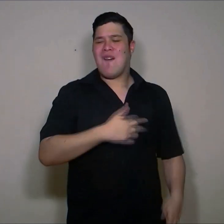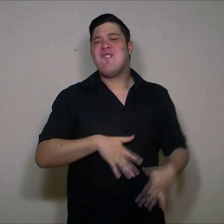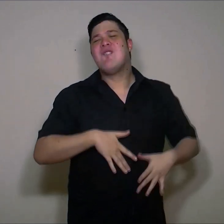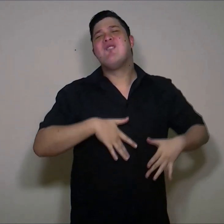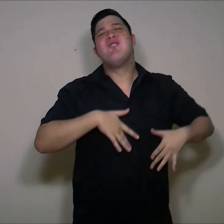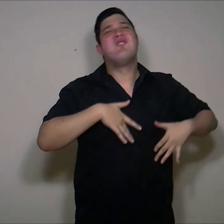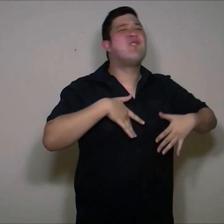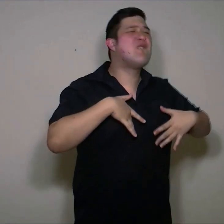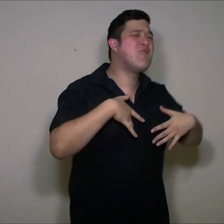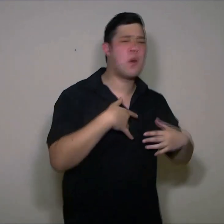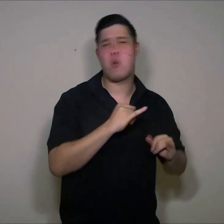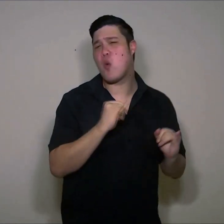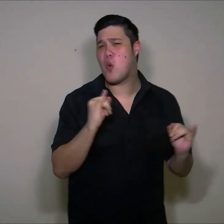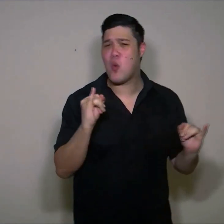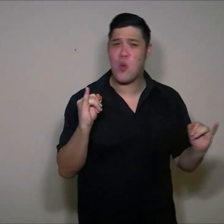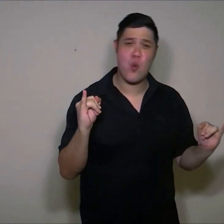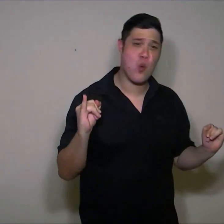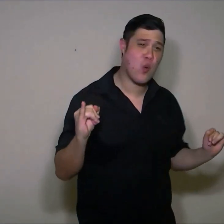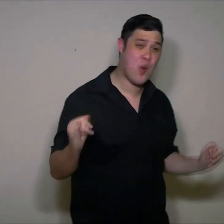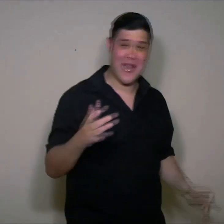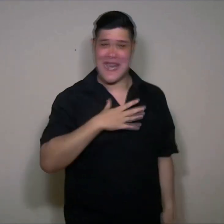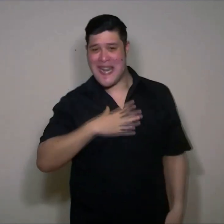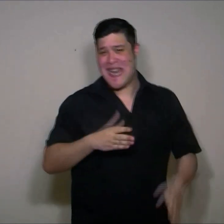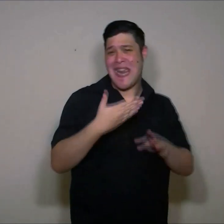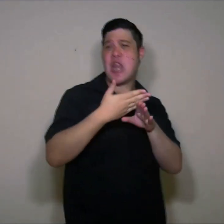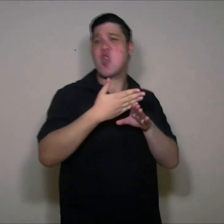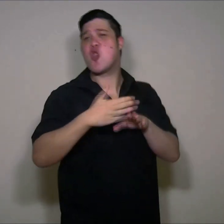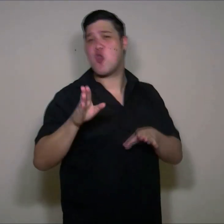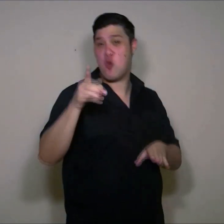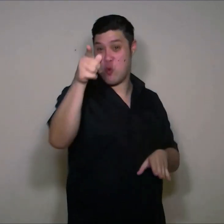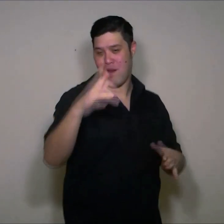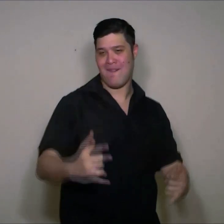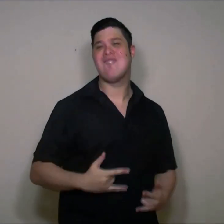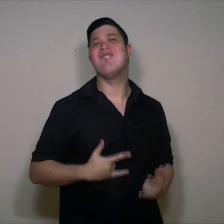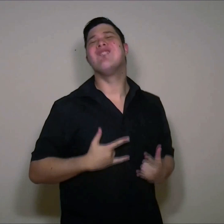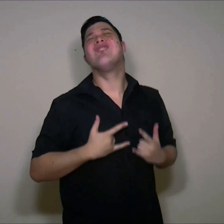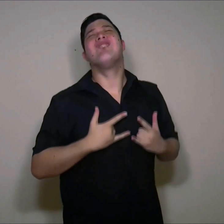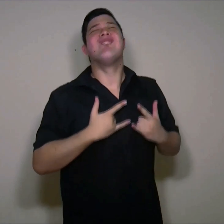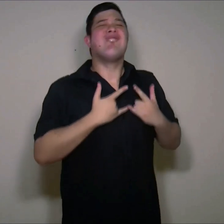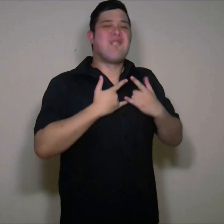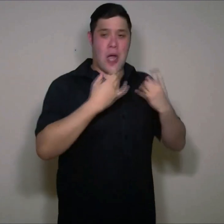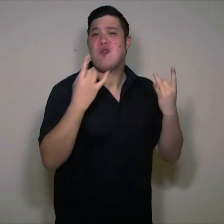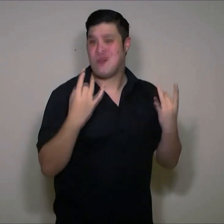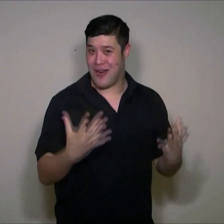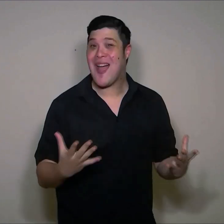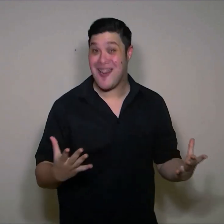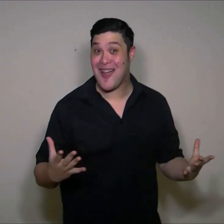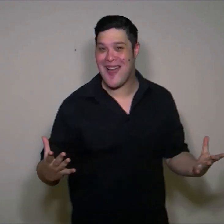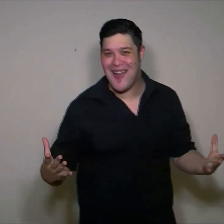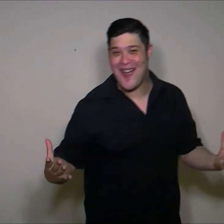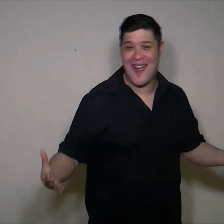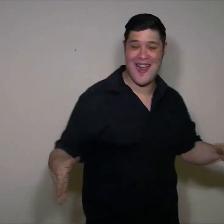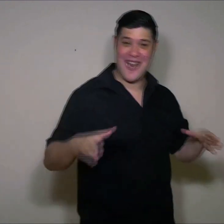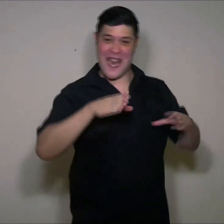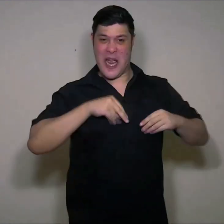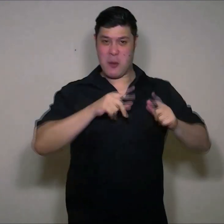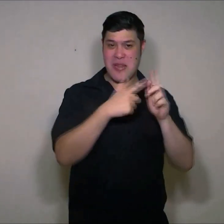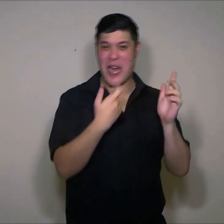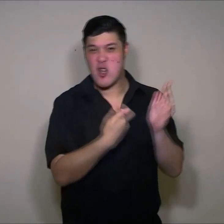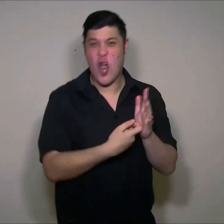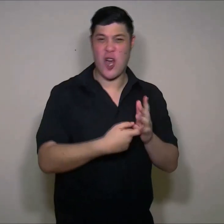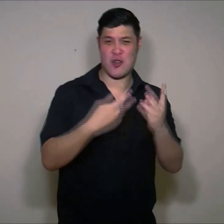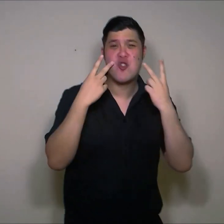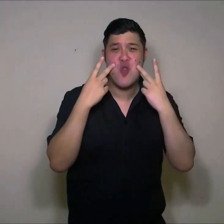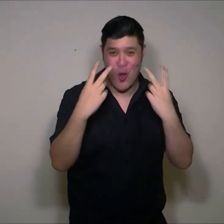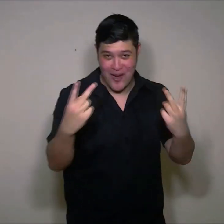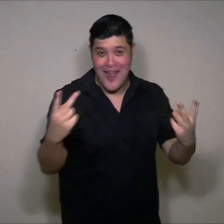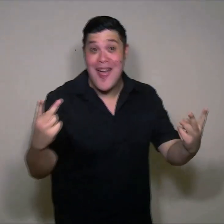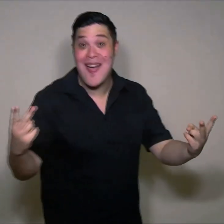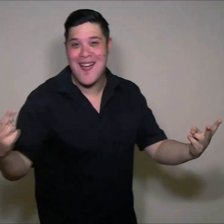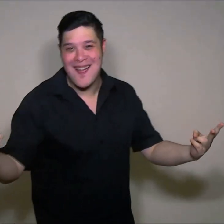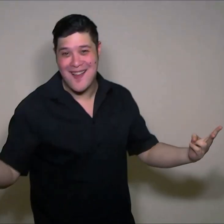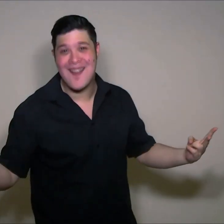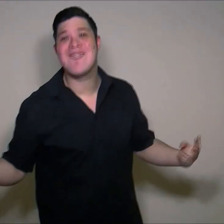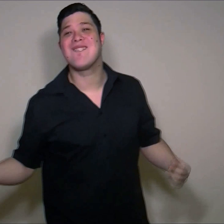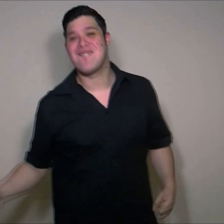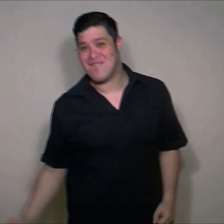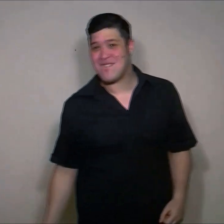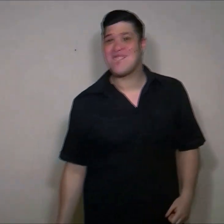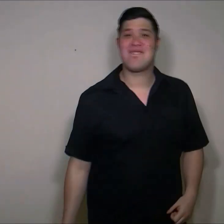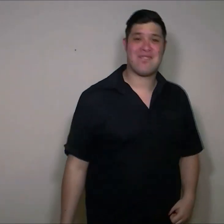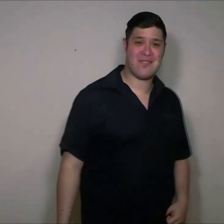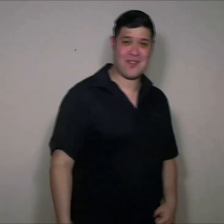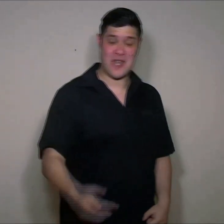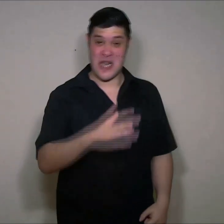Baby i never felt so bad, i need something i never had and i'm ready to take Doctor's orders